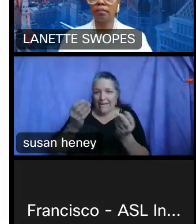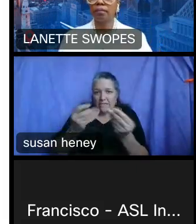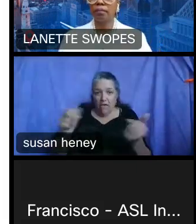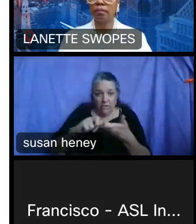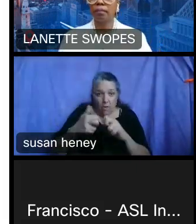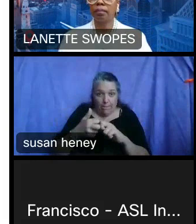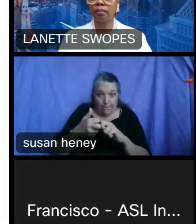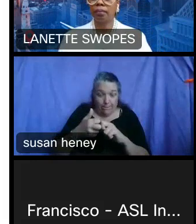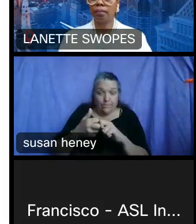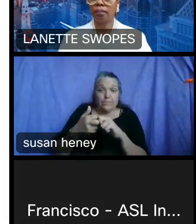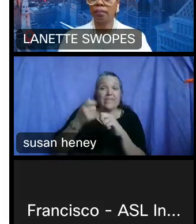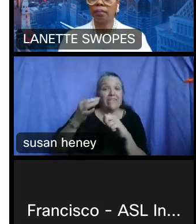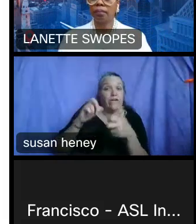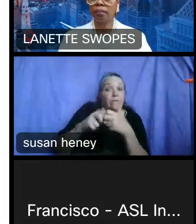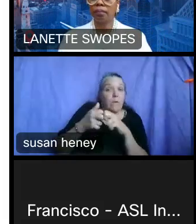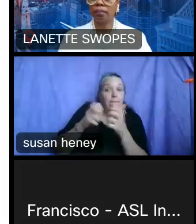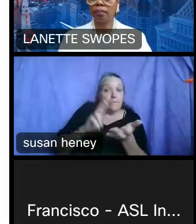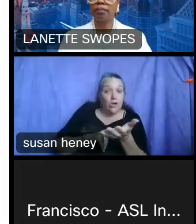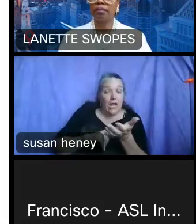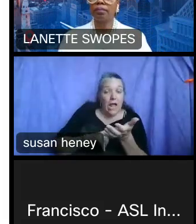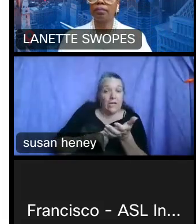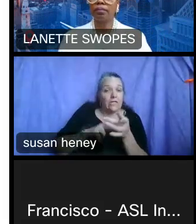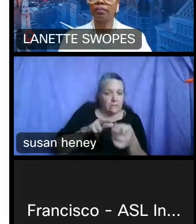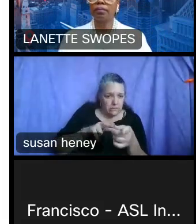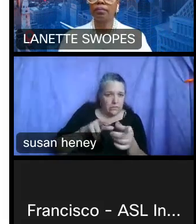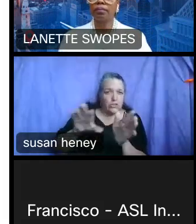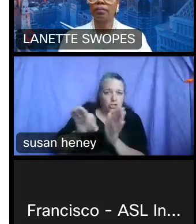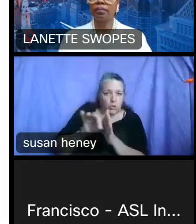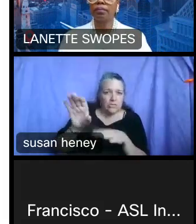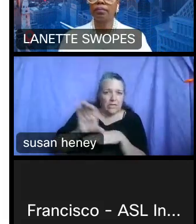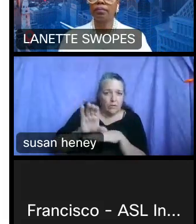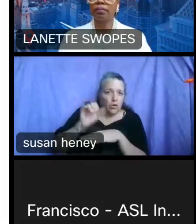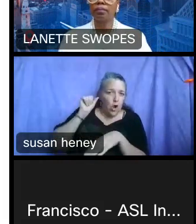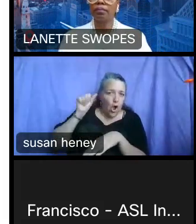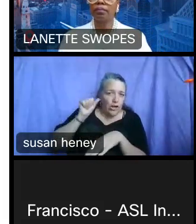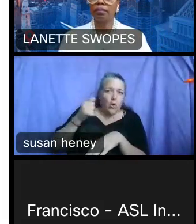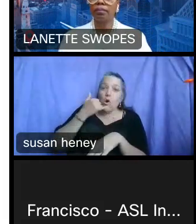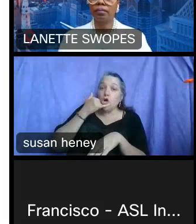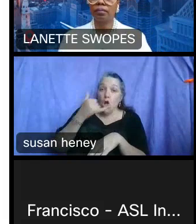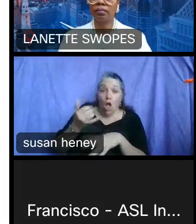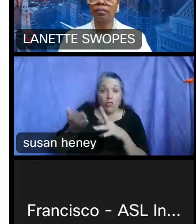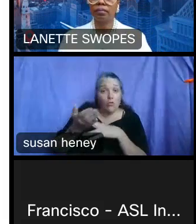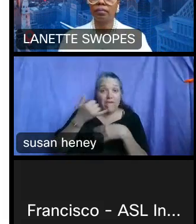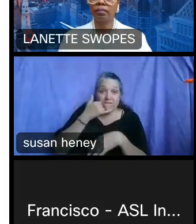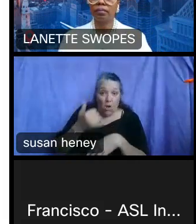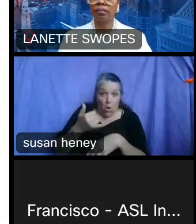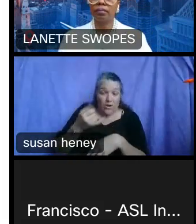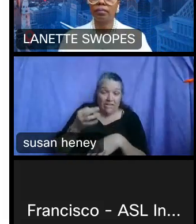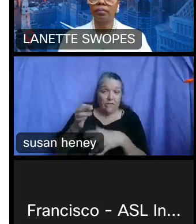try selecting the computer audio or calling into the webinar via phone. Now I'd like to introduce